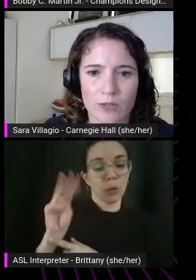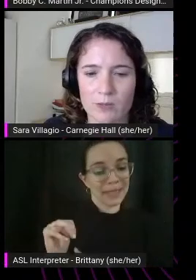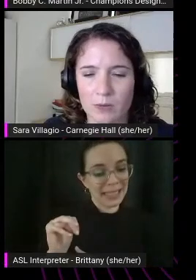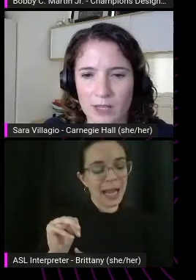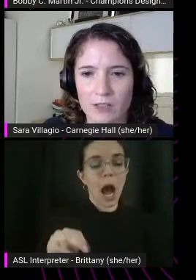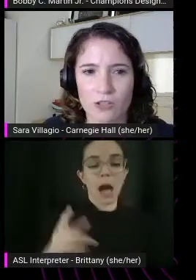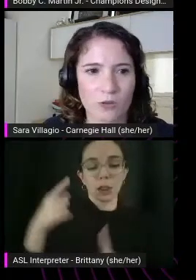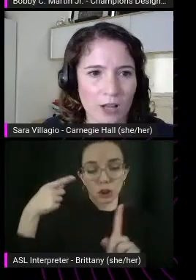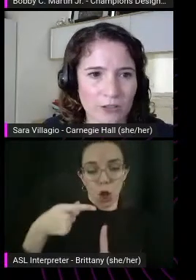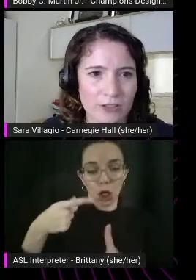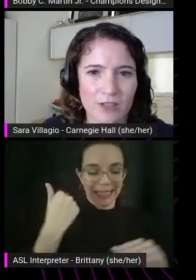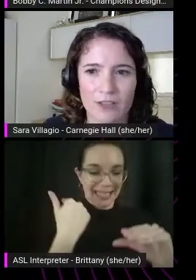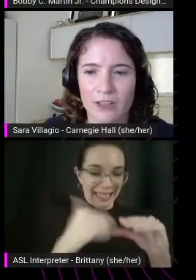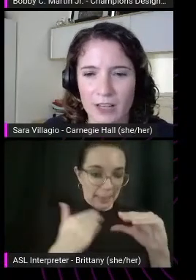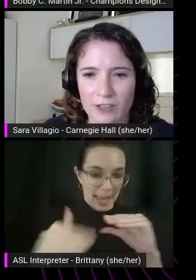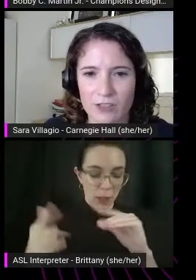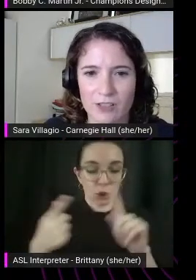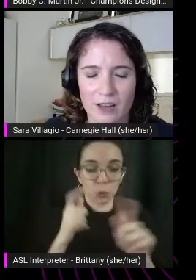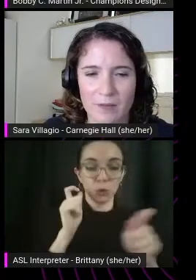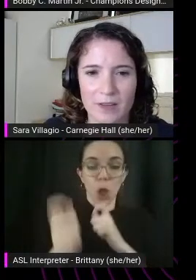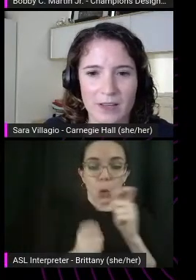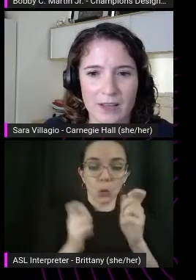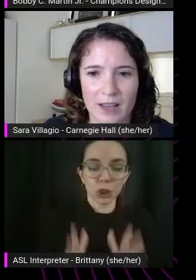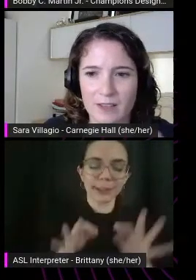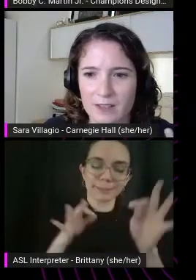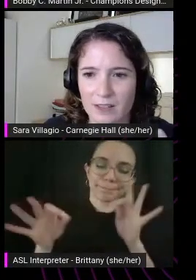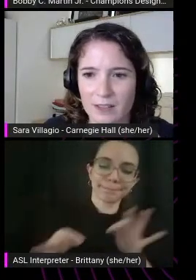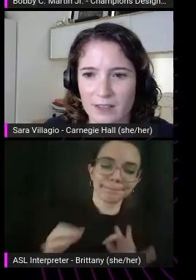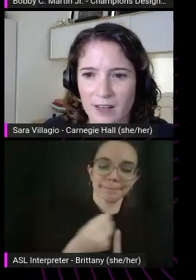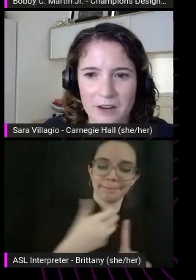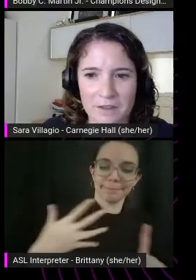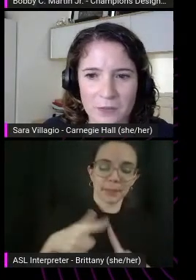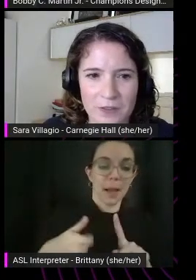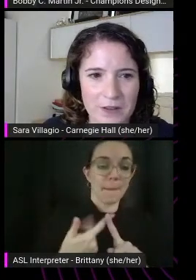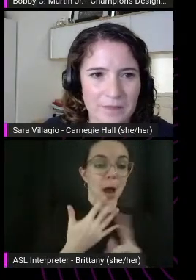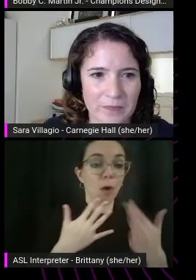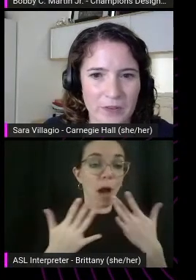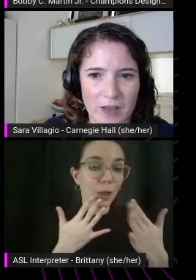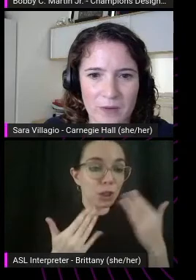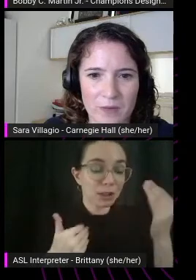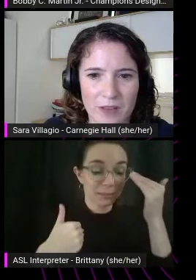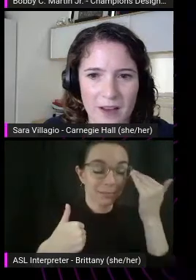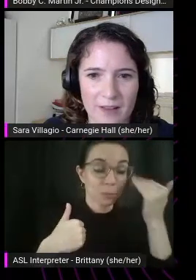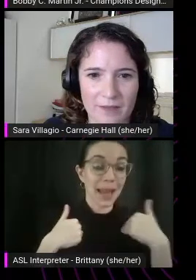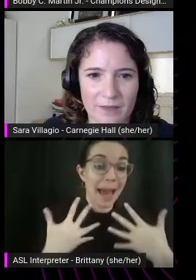We explain the new colors and their connection to them. And had a lot of fun with it. So that was that.